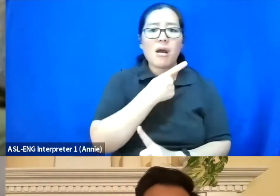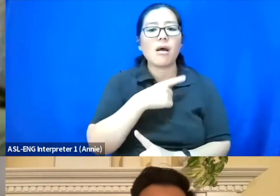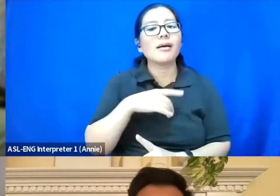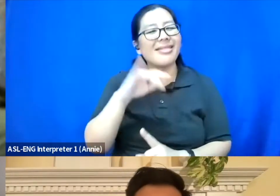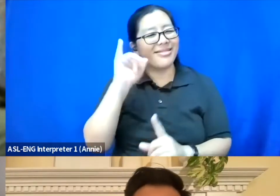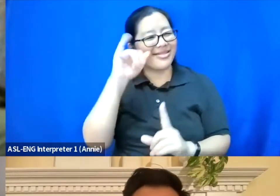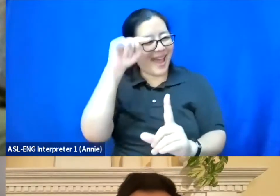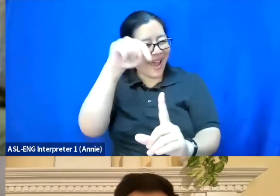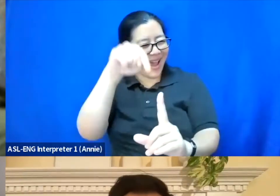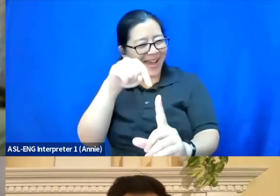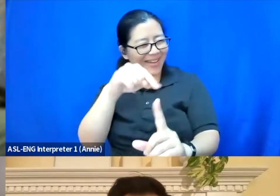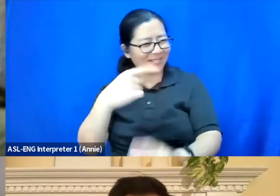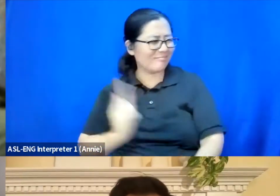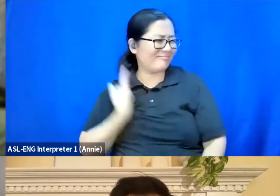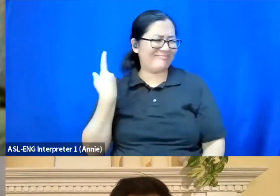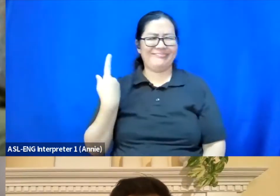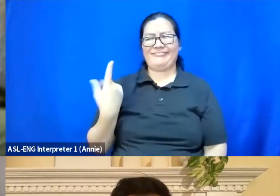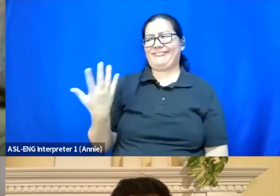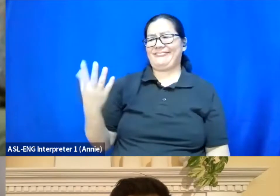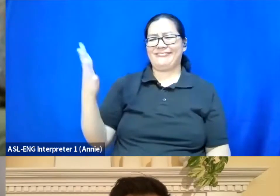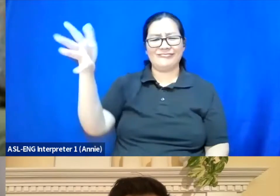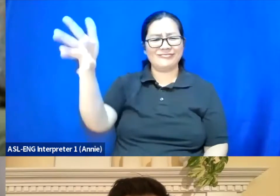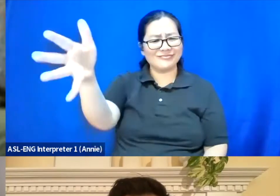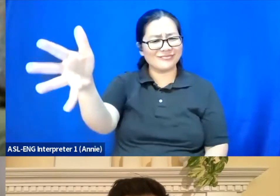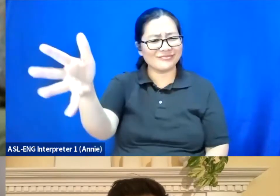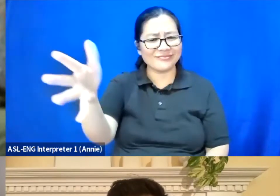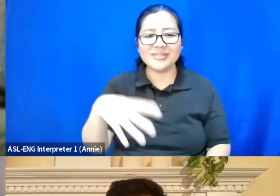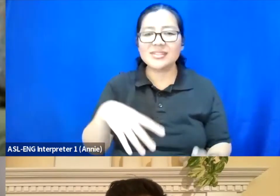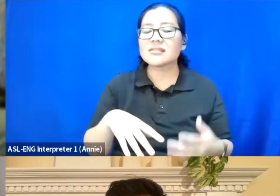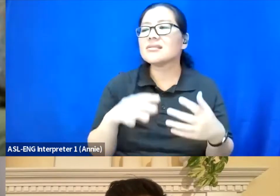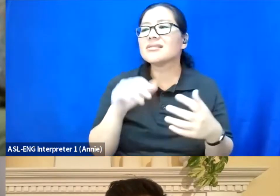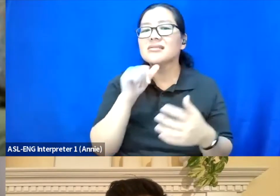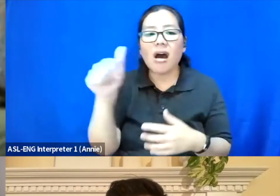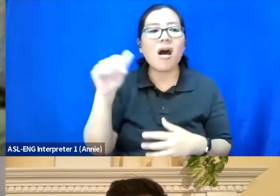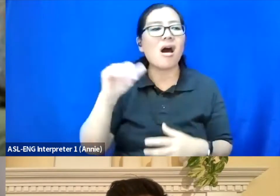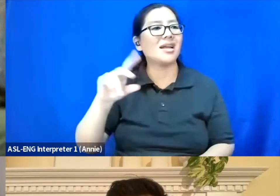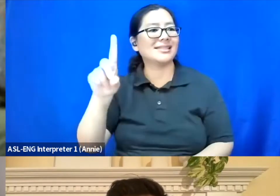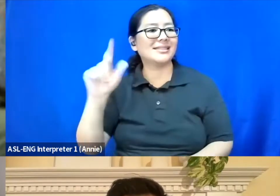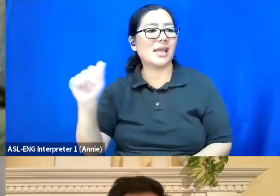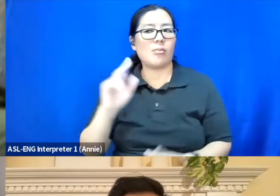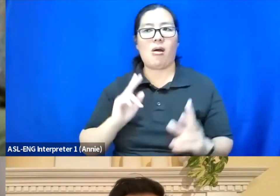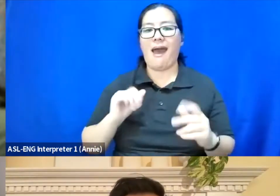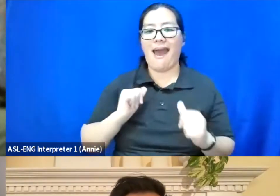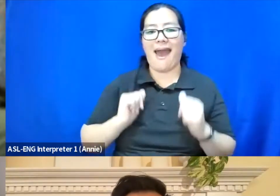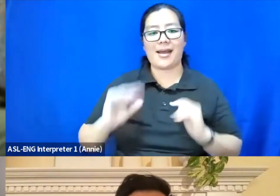about this brilliant achievement and this brilliant book.